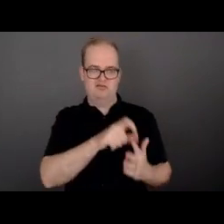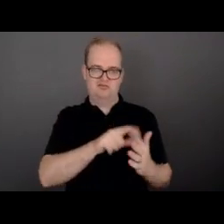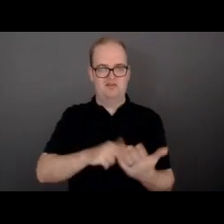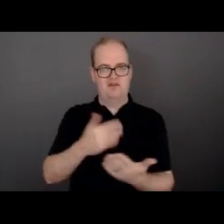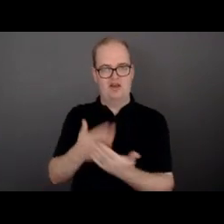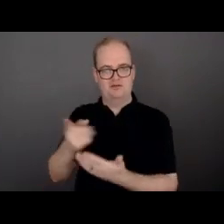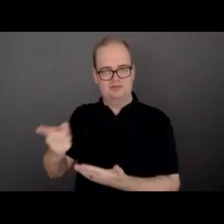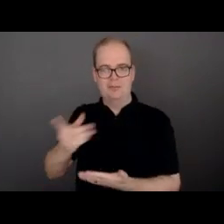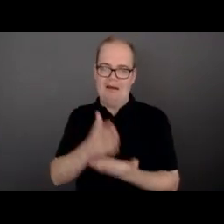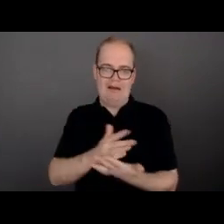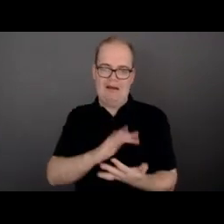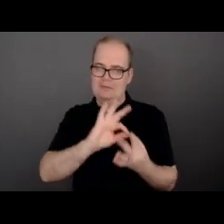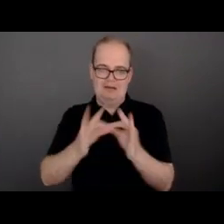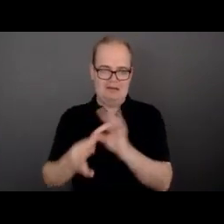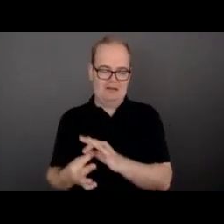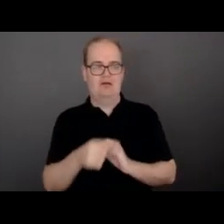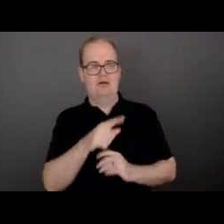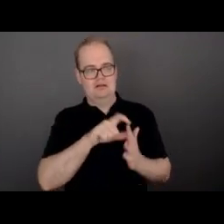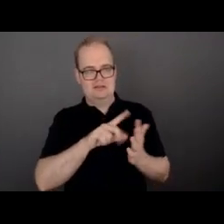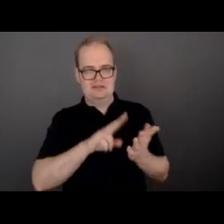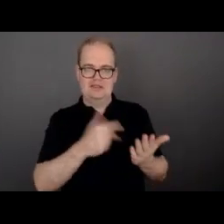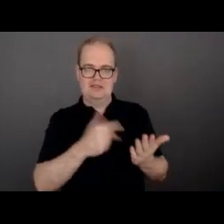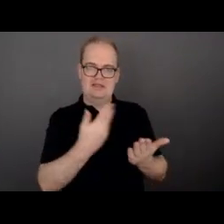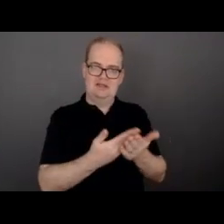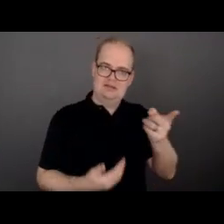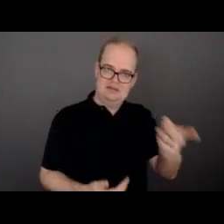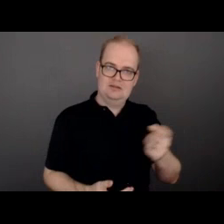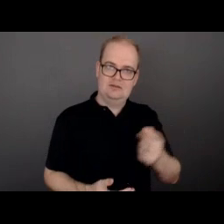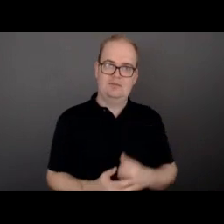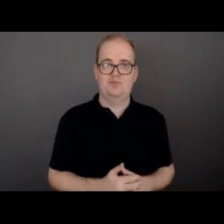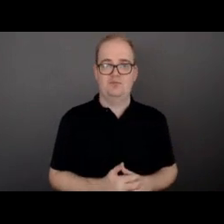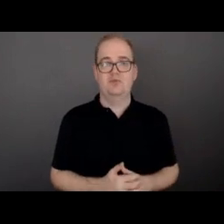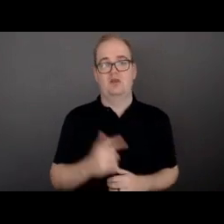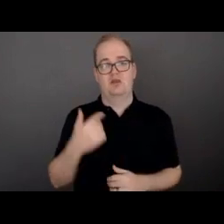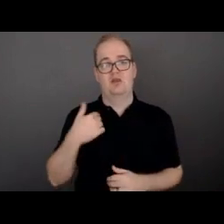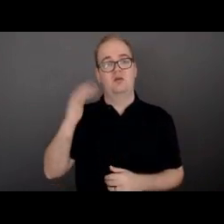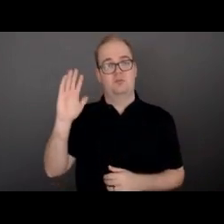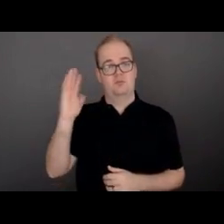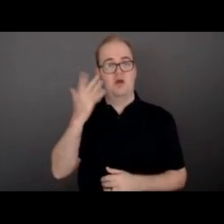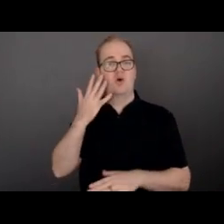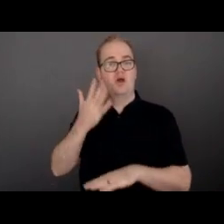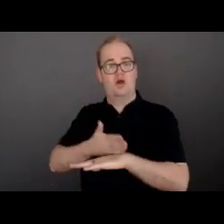When I was doing court support at the Brisbane Magistrates Court we would see that fairly often.